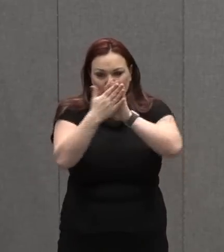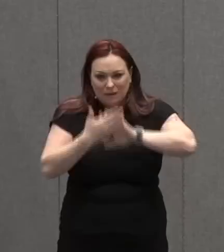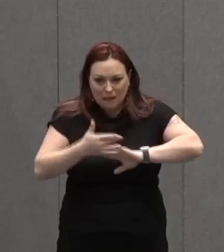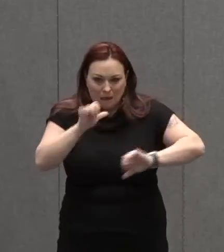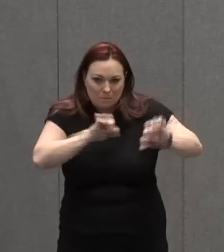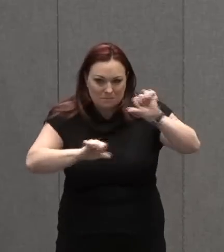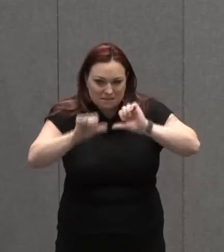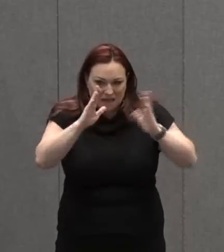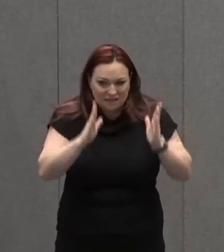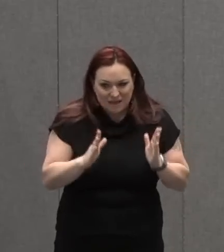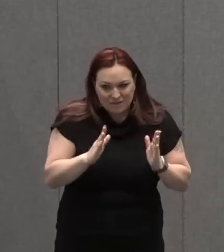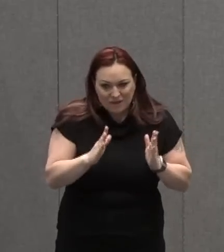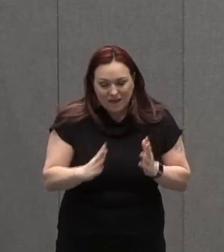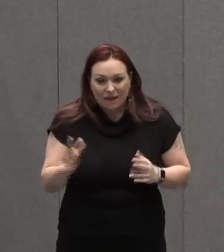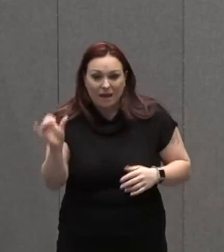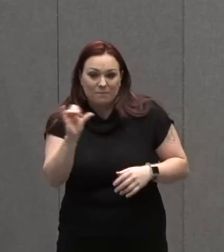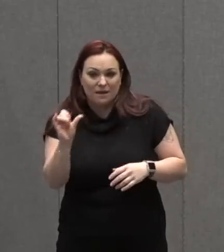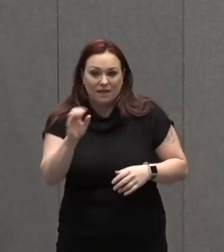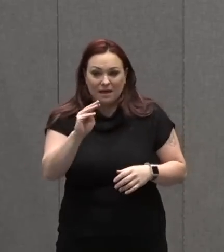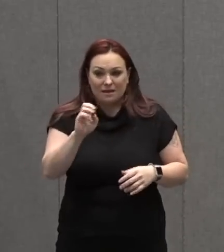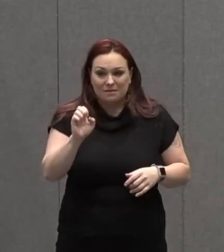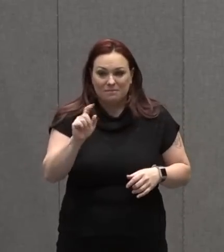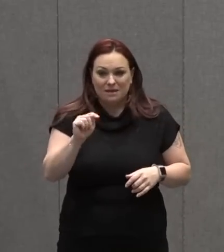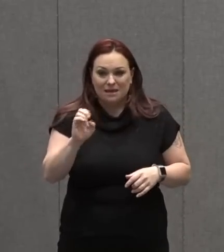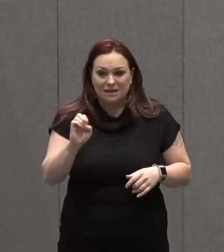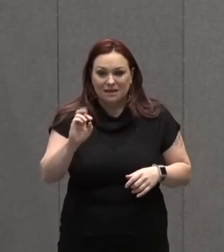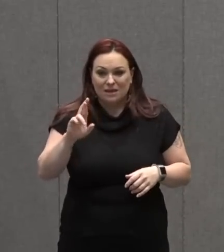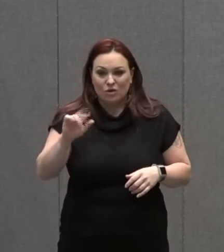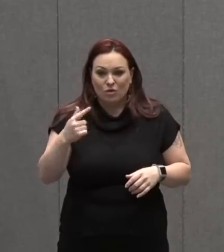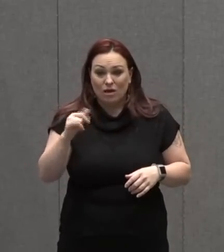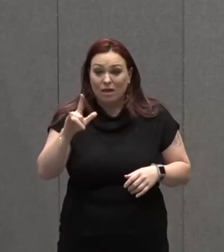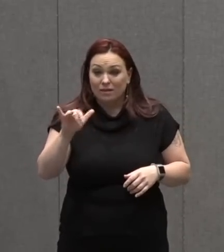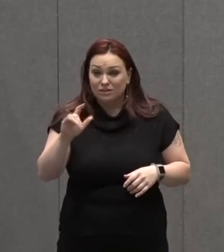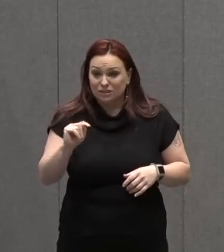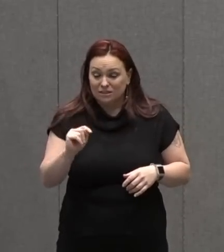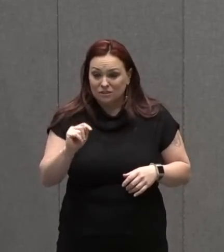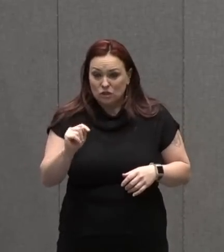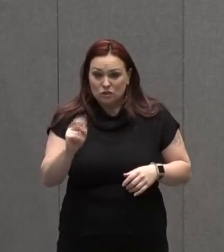and like a meteorologist and so I looked up how much rain